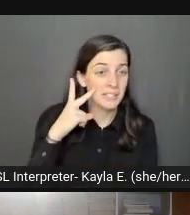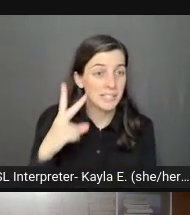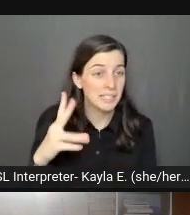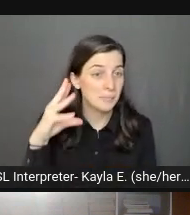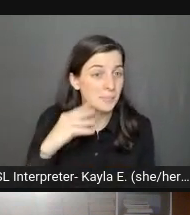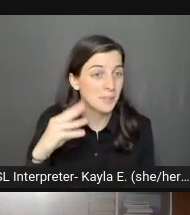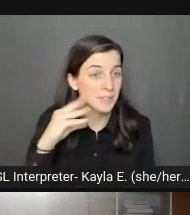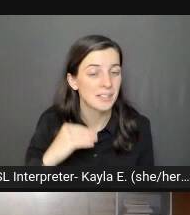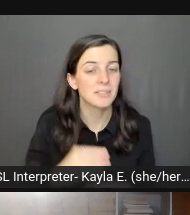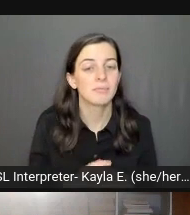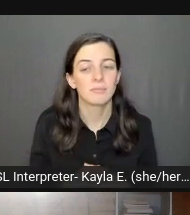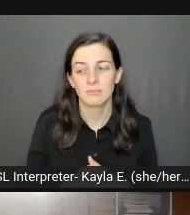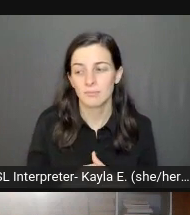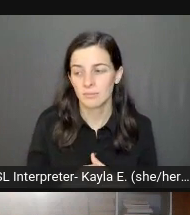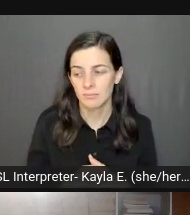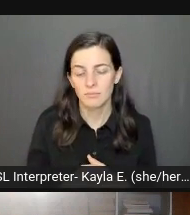Let's see what screen reader is not.